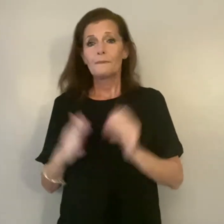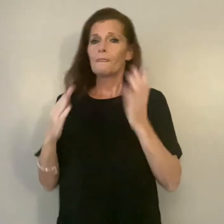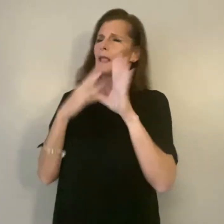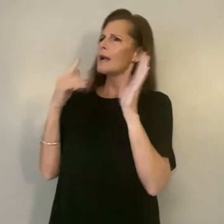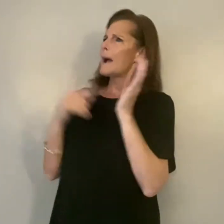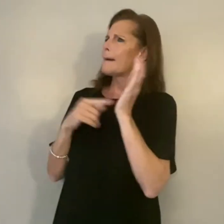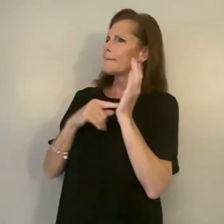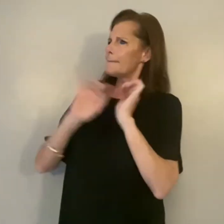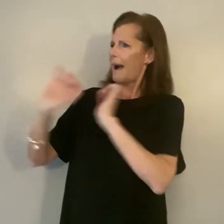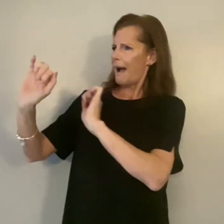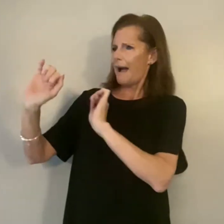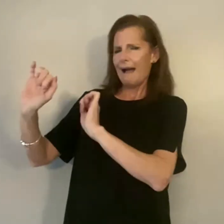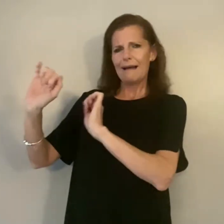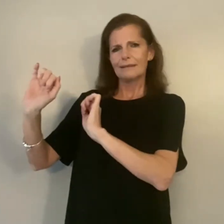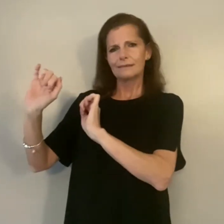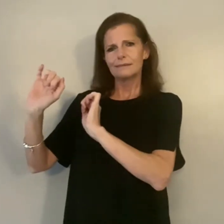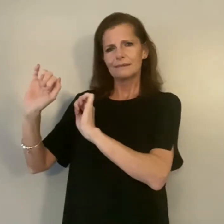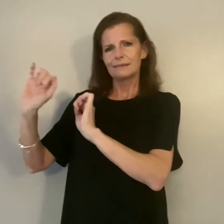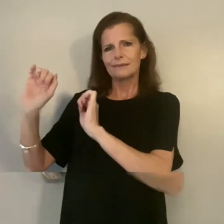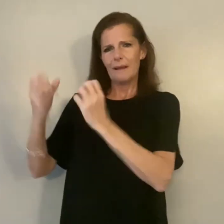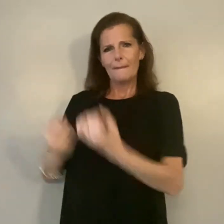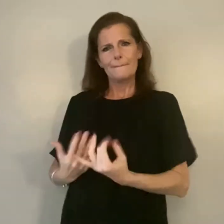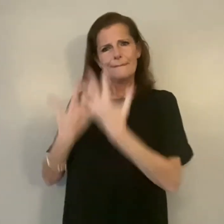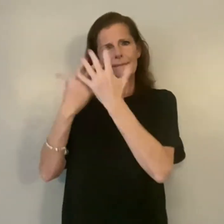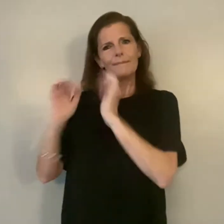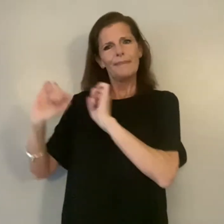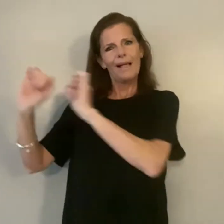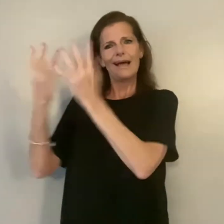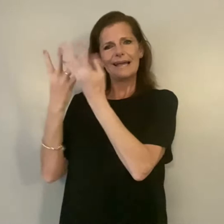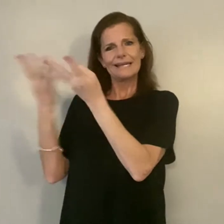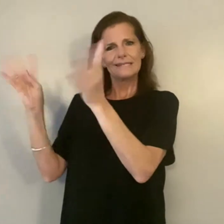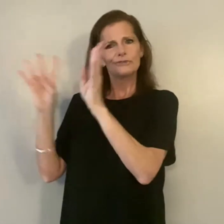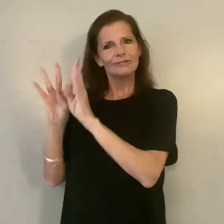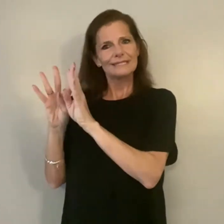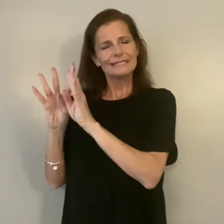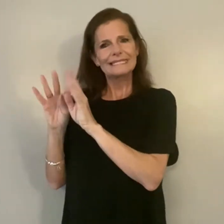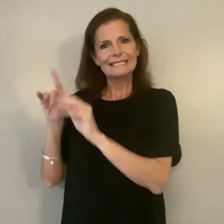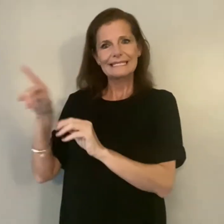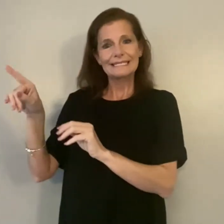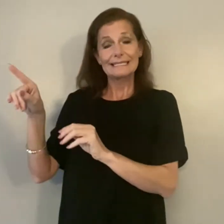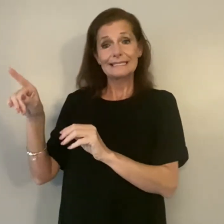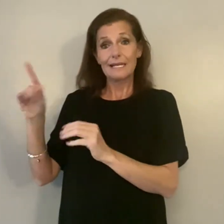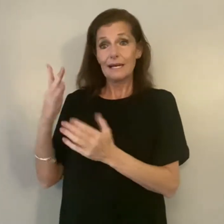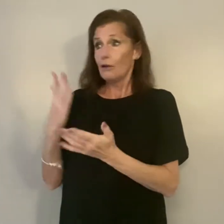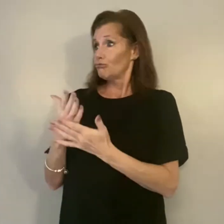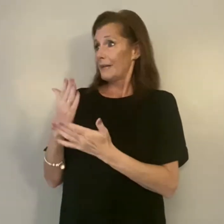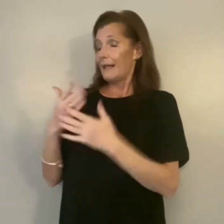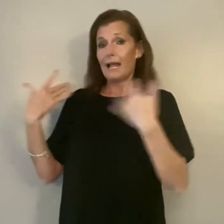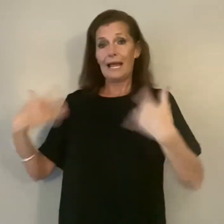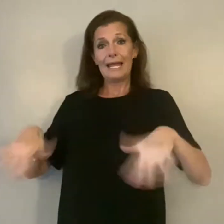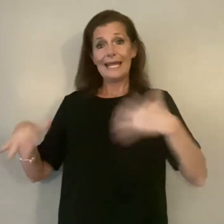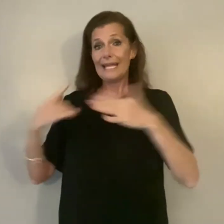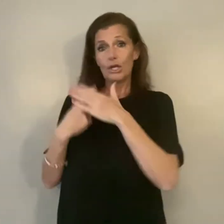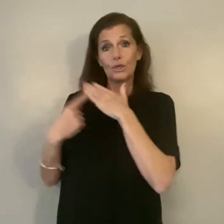So Matt, the membership and the work of Blaze's board of trustees is what it's pioneering isn't it,